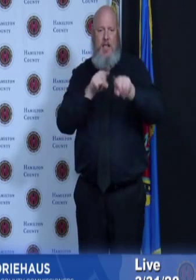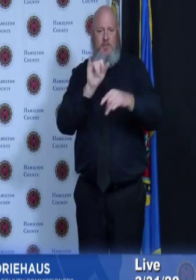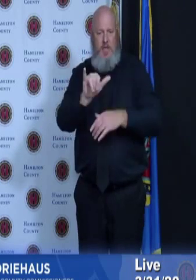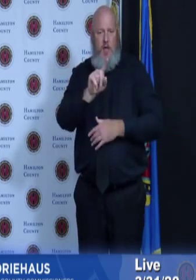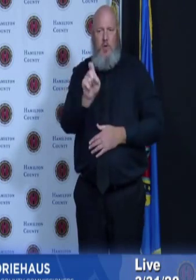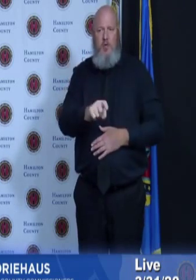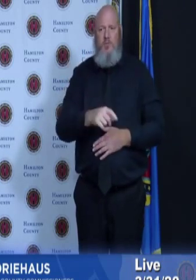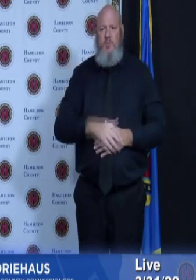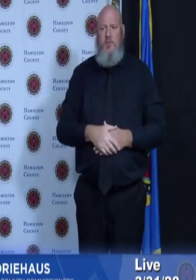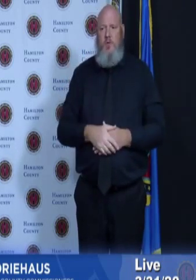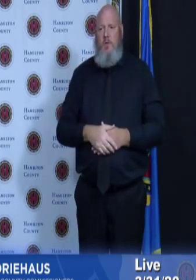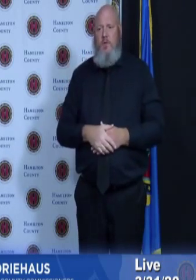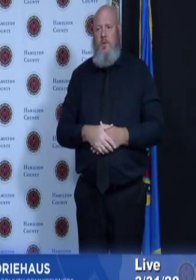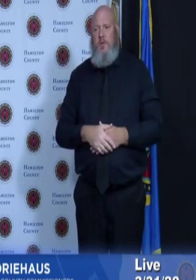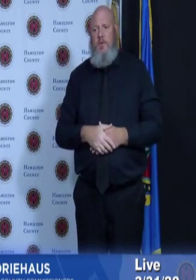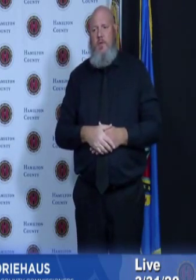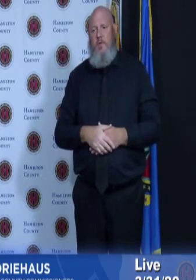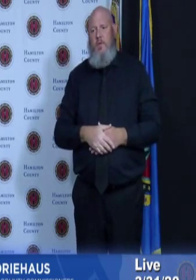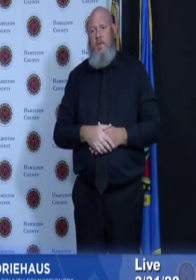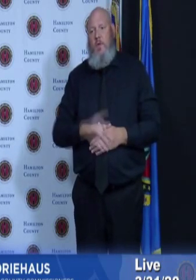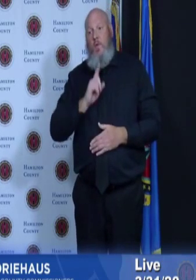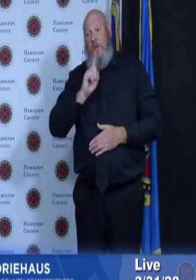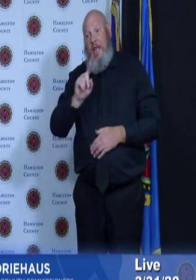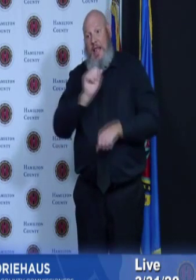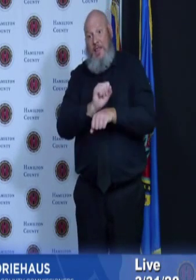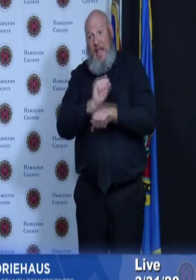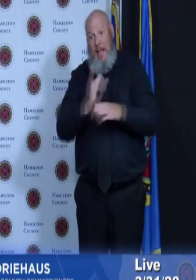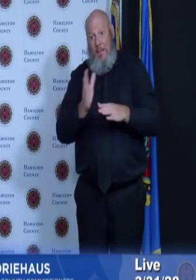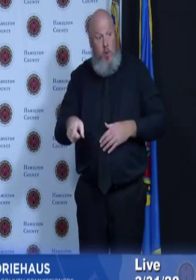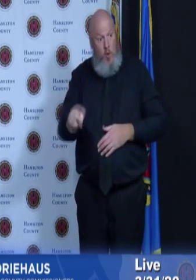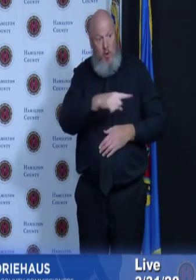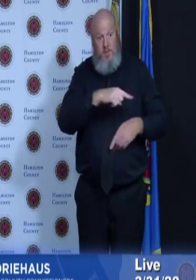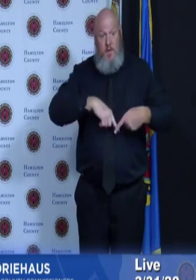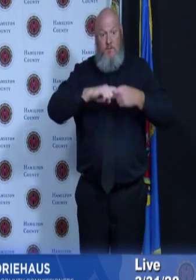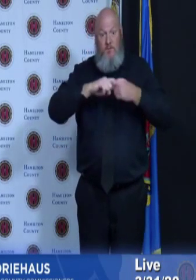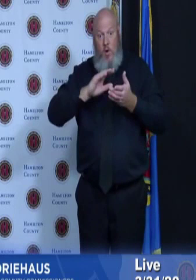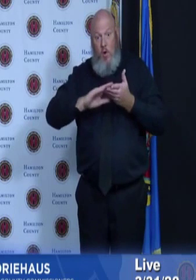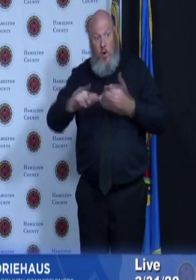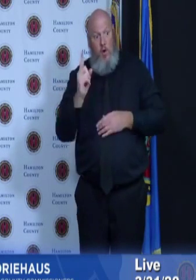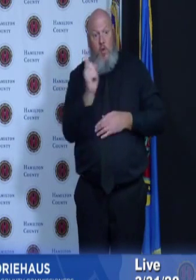furloughs or something else and so if we could get some flexibility in those